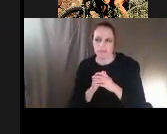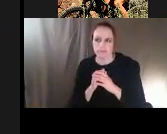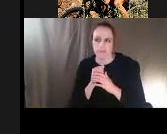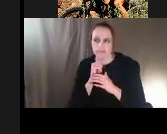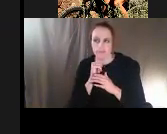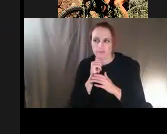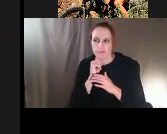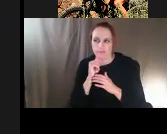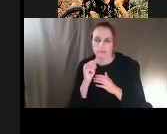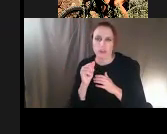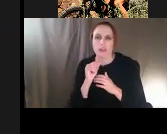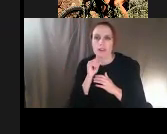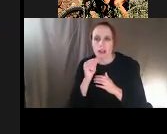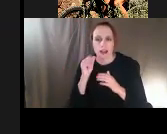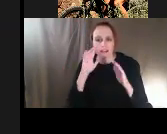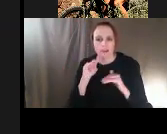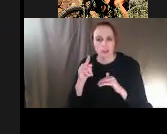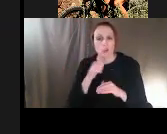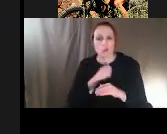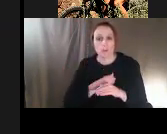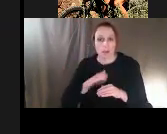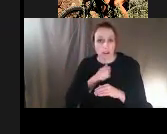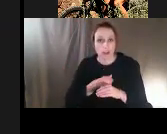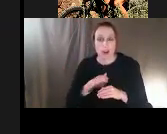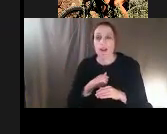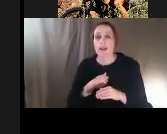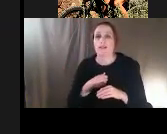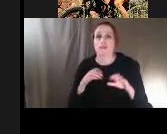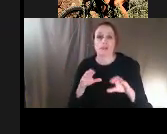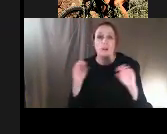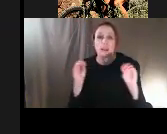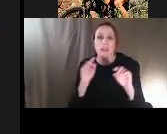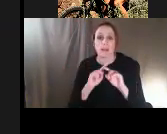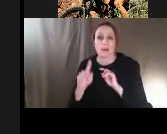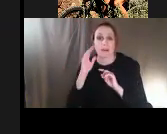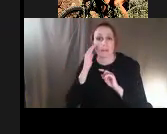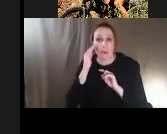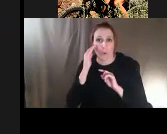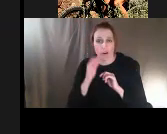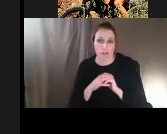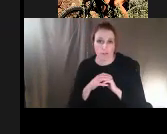expecting you to do anything except just be aware, just somehow use your skills to convey that